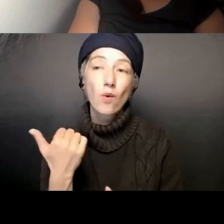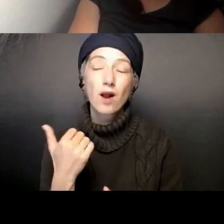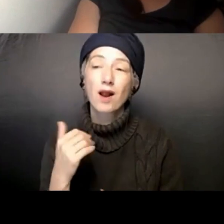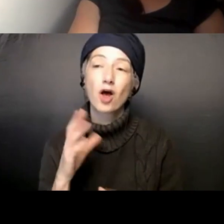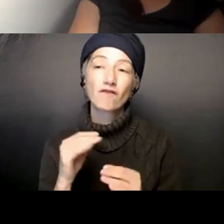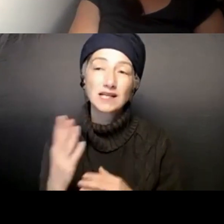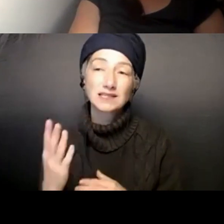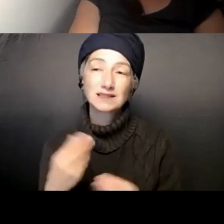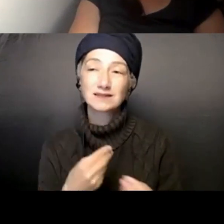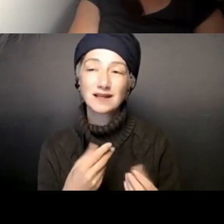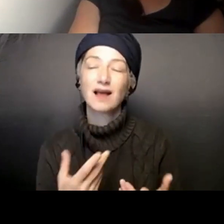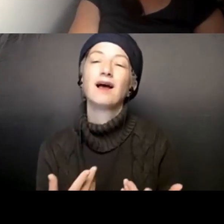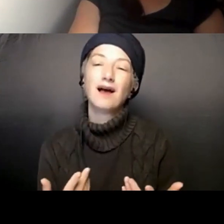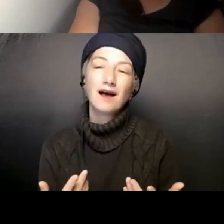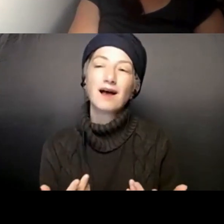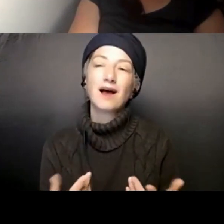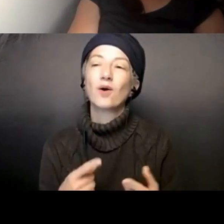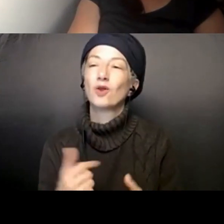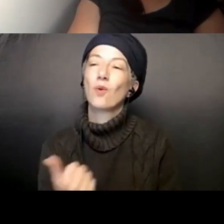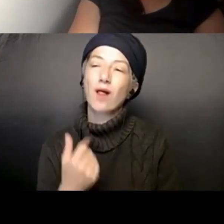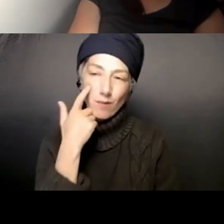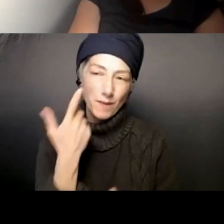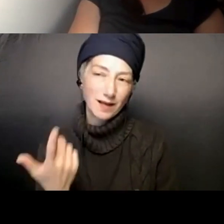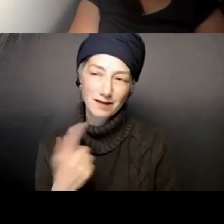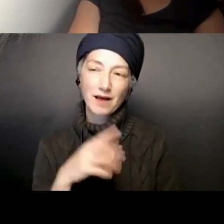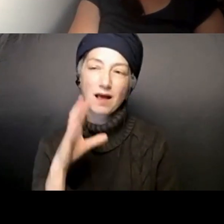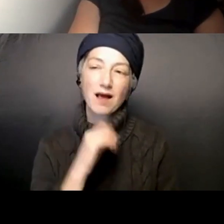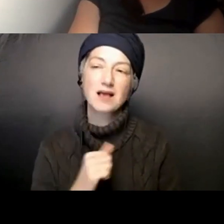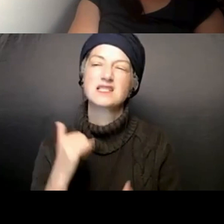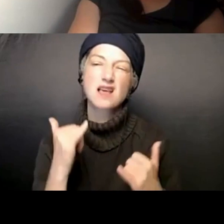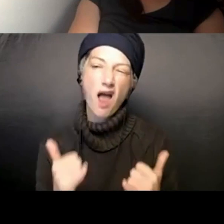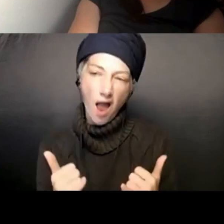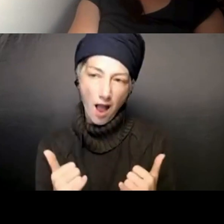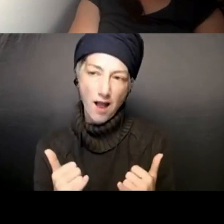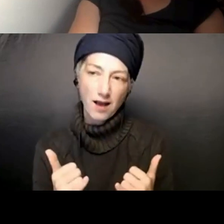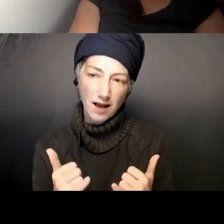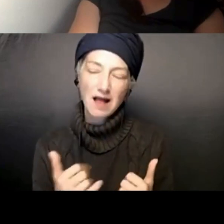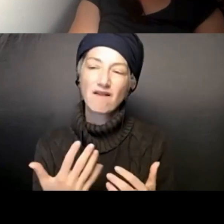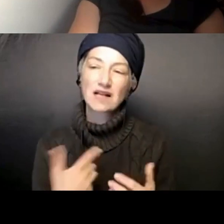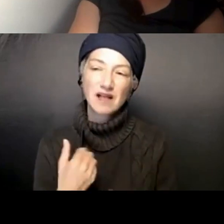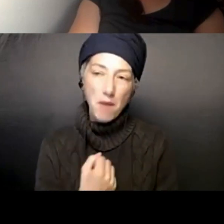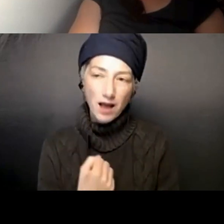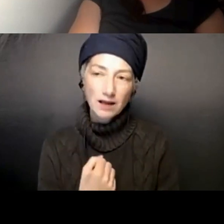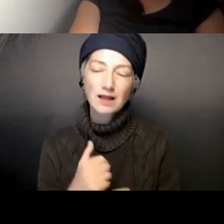And those are the moments for me that like, okay, like what we are doing is cool and it's fulfilling.